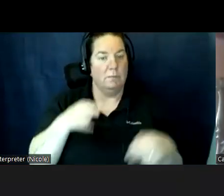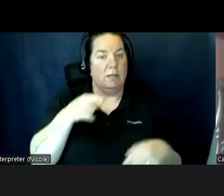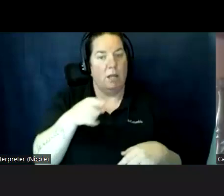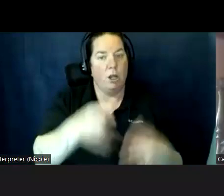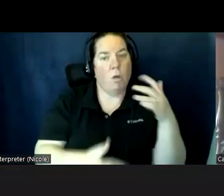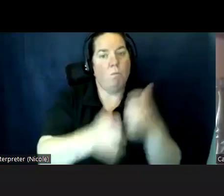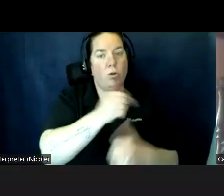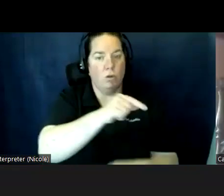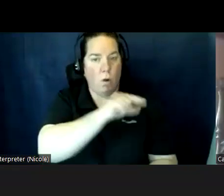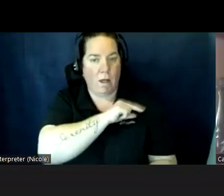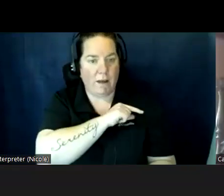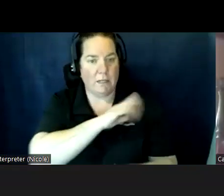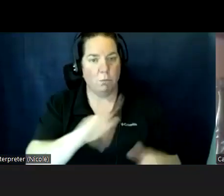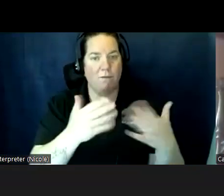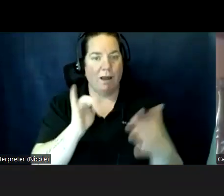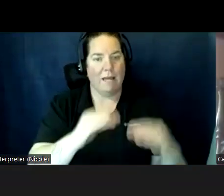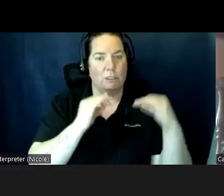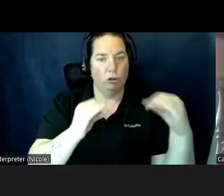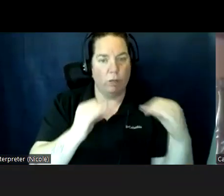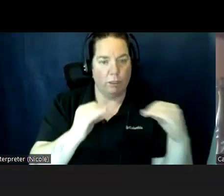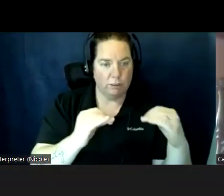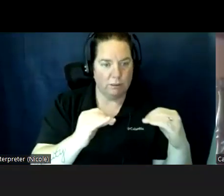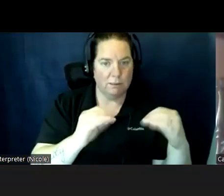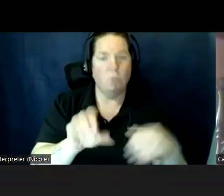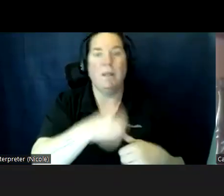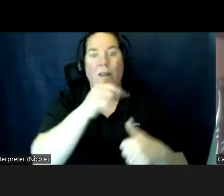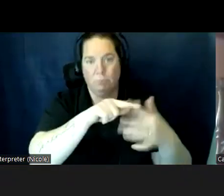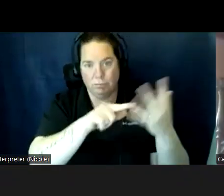to be delivering that instruction. Right? With all the other parameters in line with SDI. That